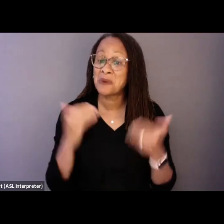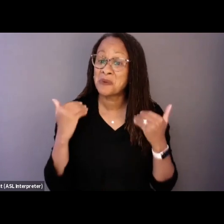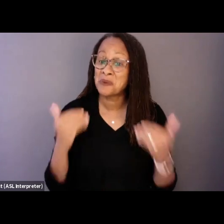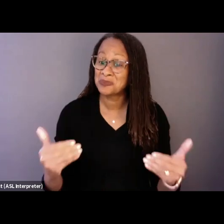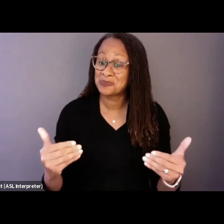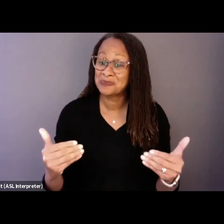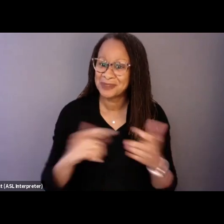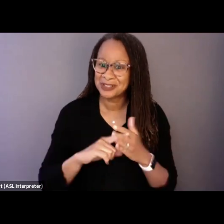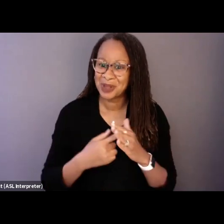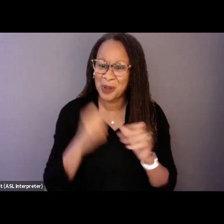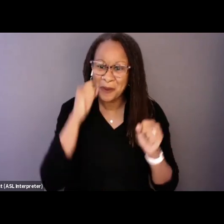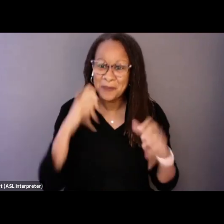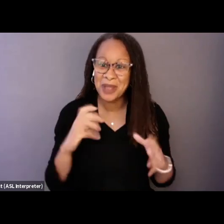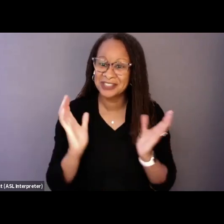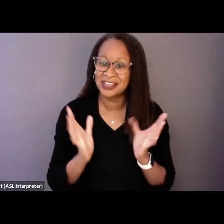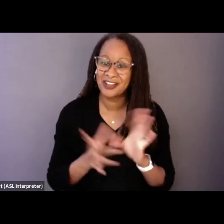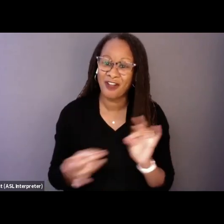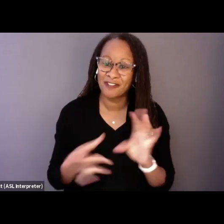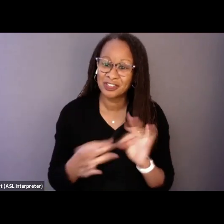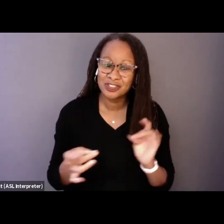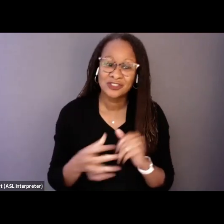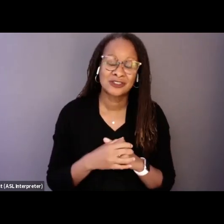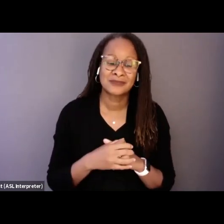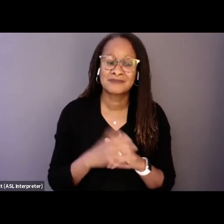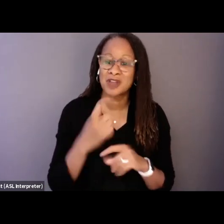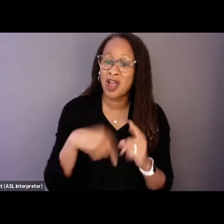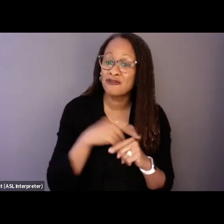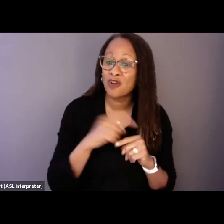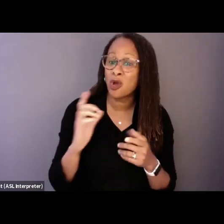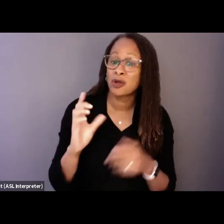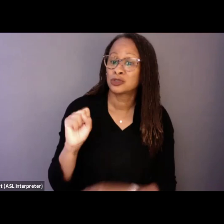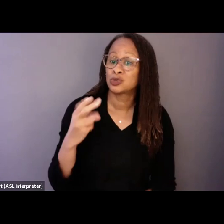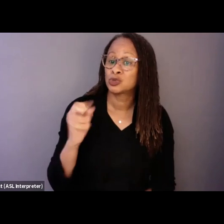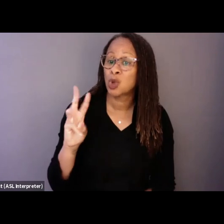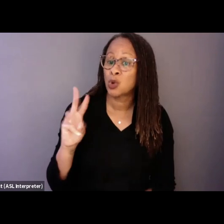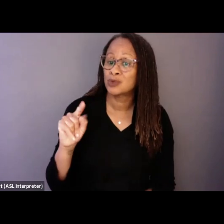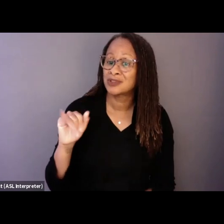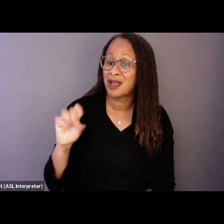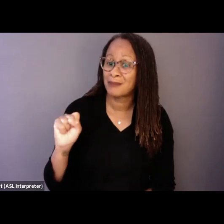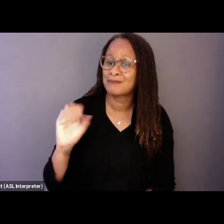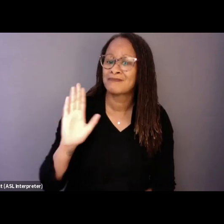this amazing conversation around showtimes Belushi. We have Joe Neumaier here